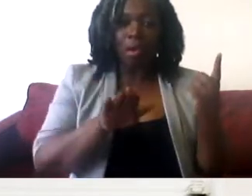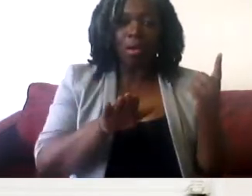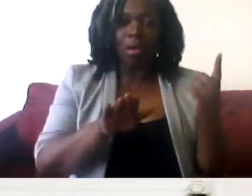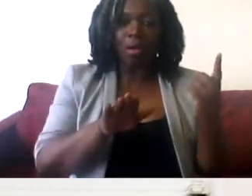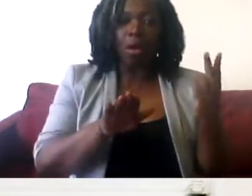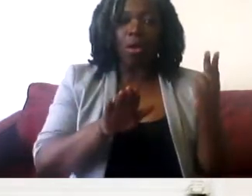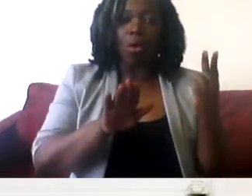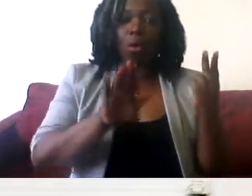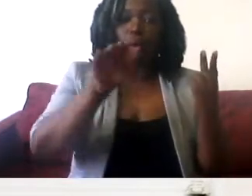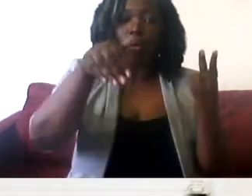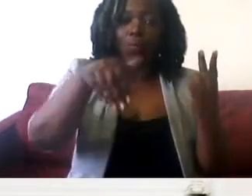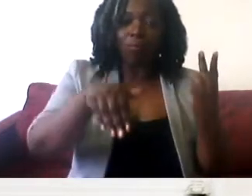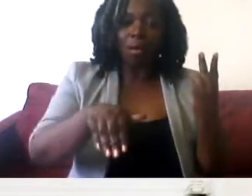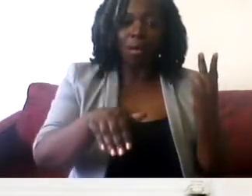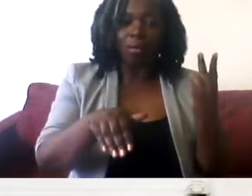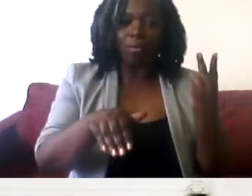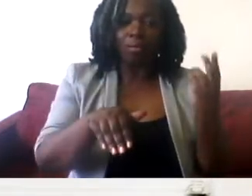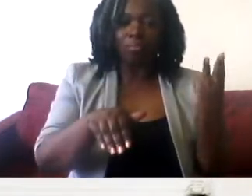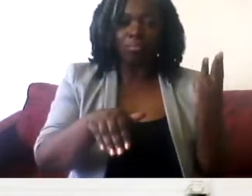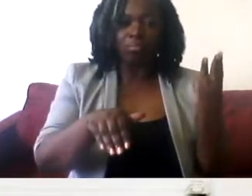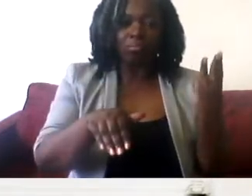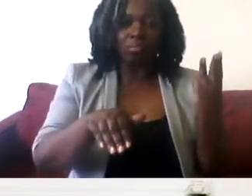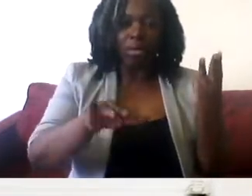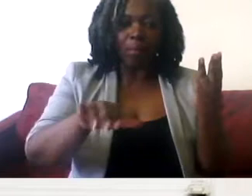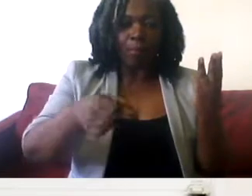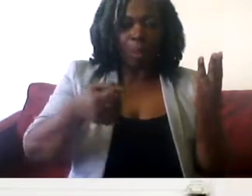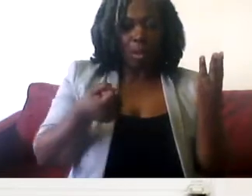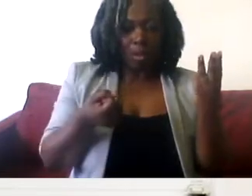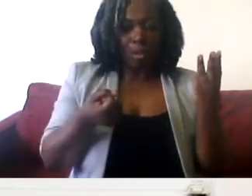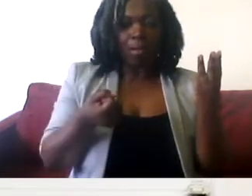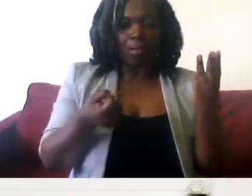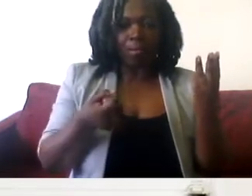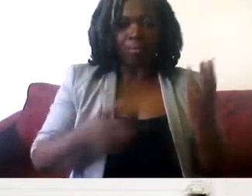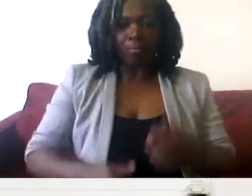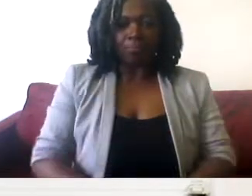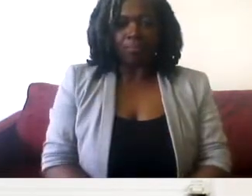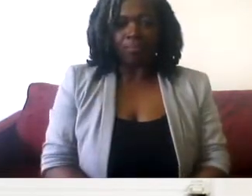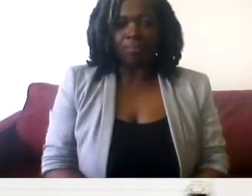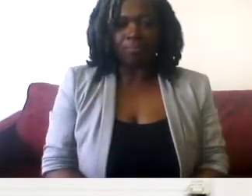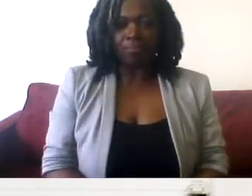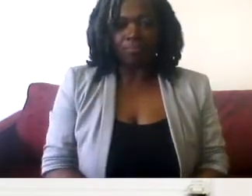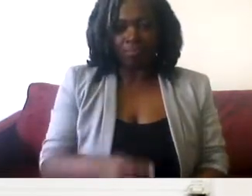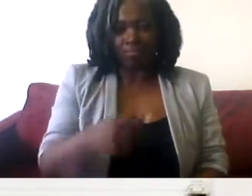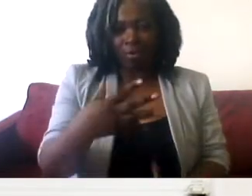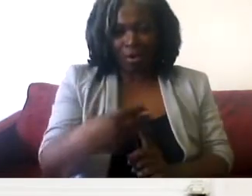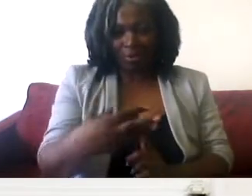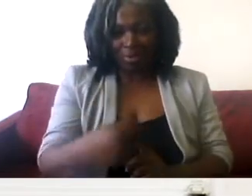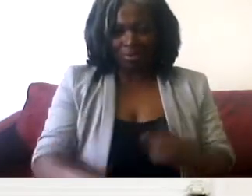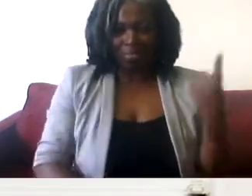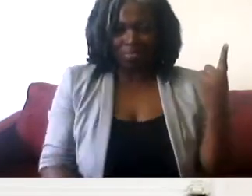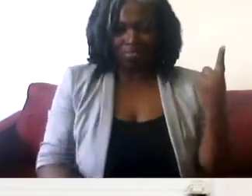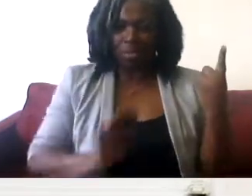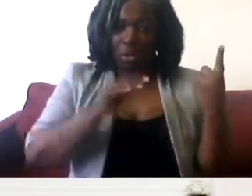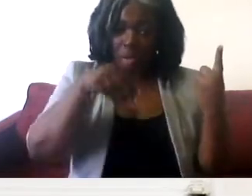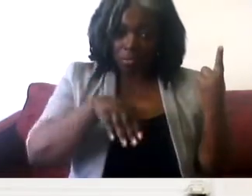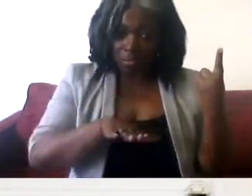Under the first string, over the second